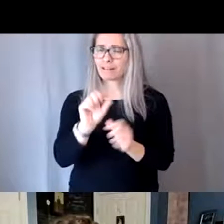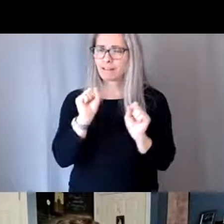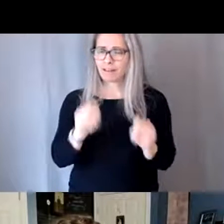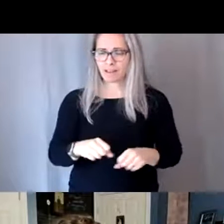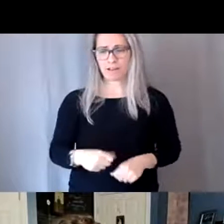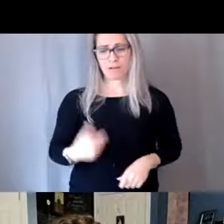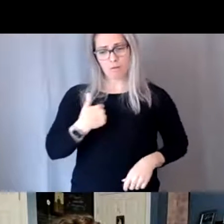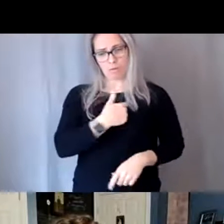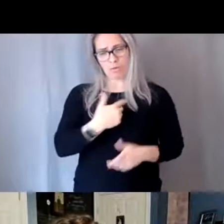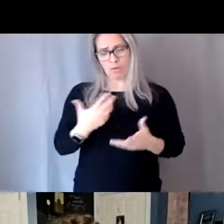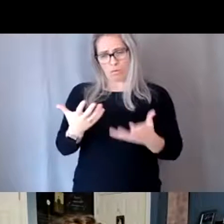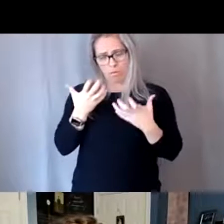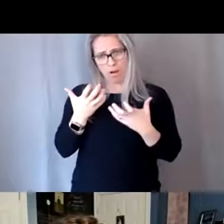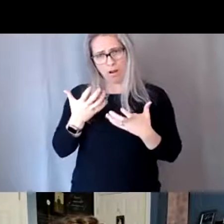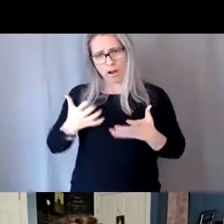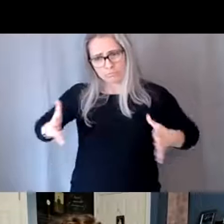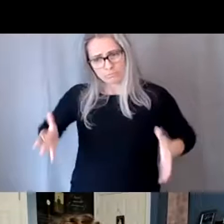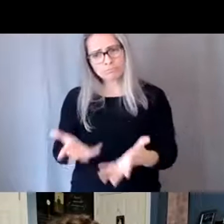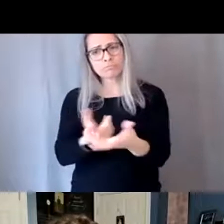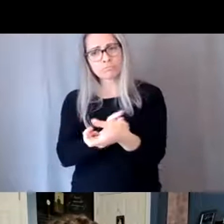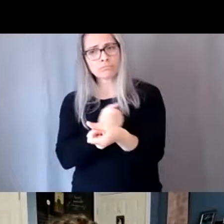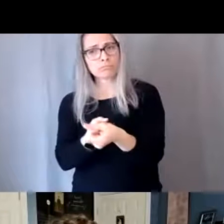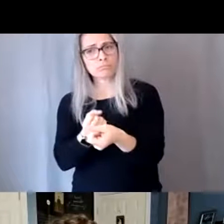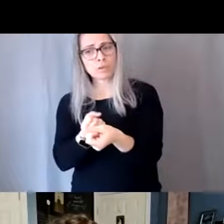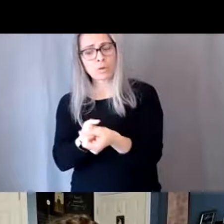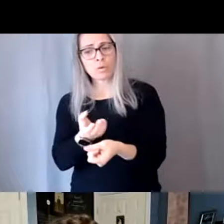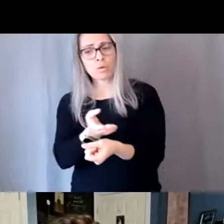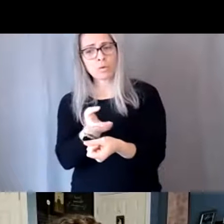but struggle to achieve that because of some of the ways that our practices are